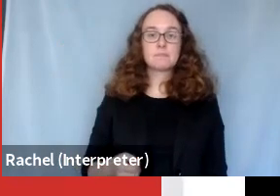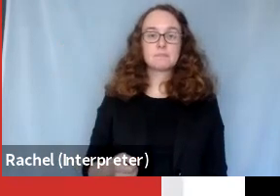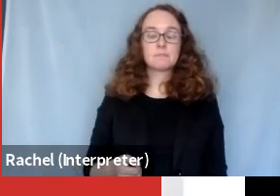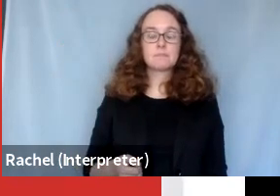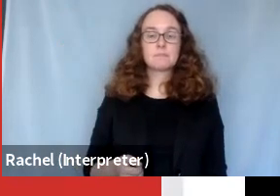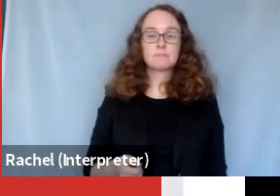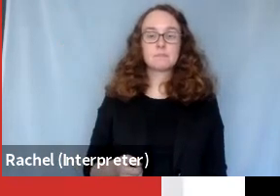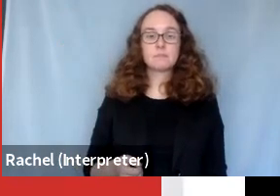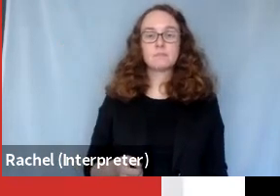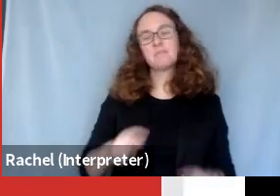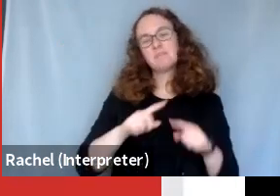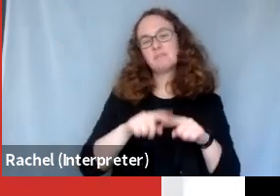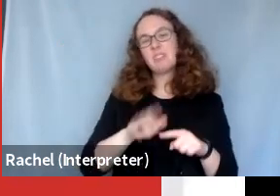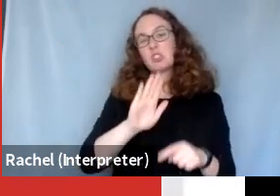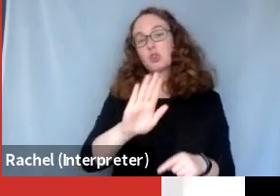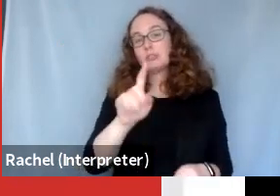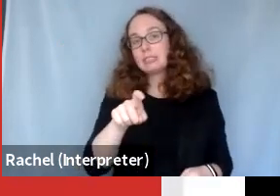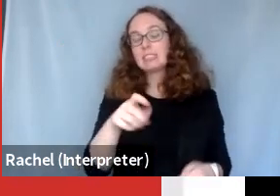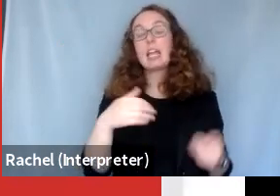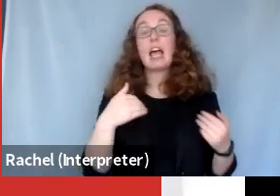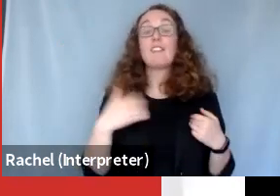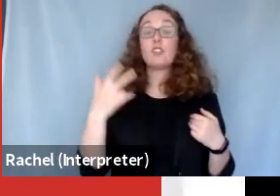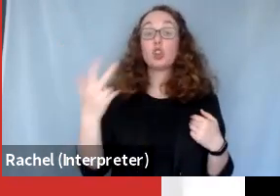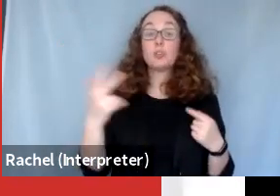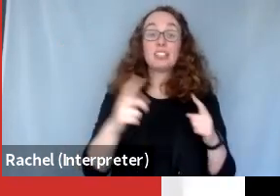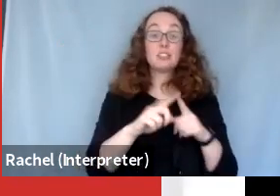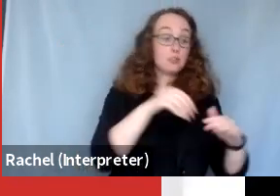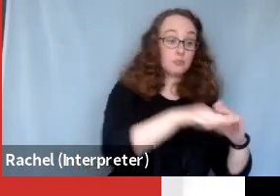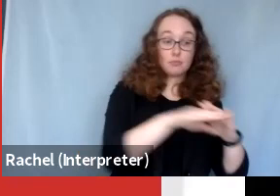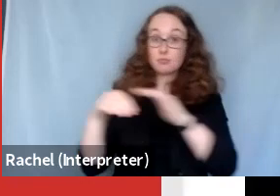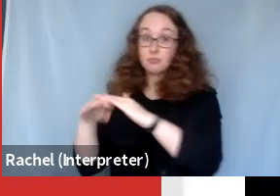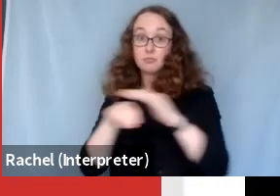when you get here, we have three different access points, but if you're just here to shop to get your books